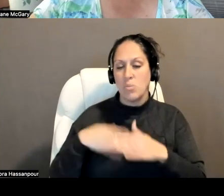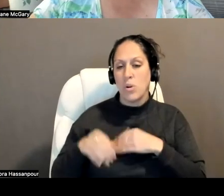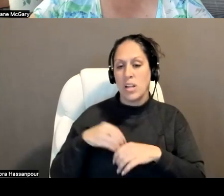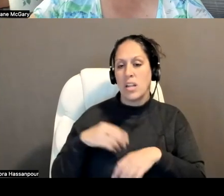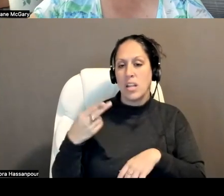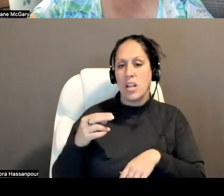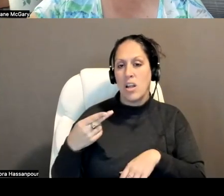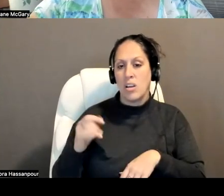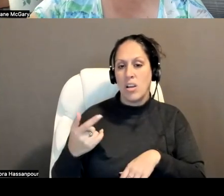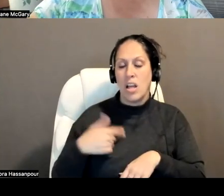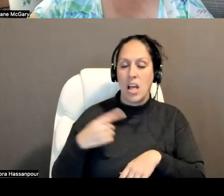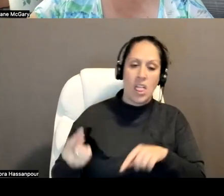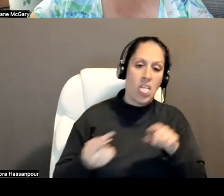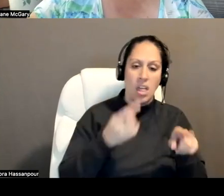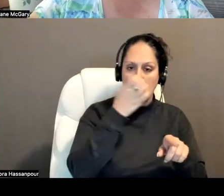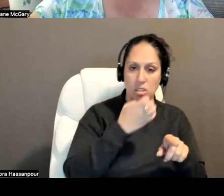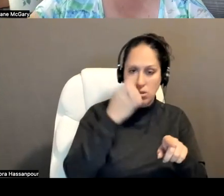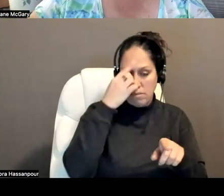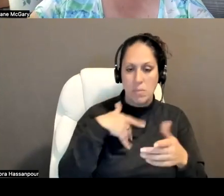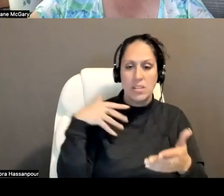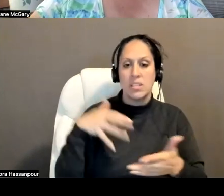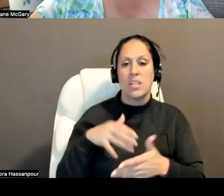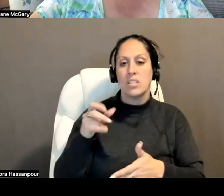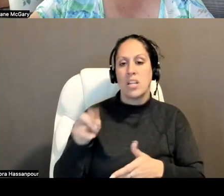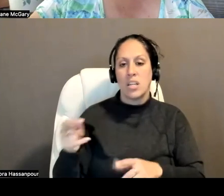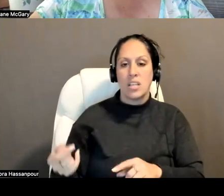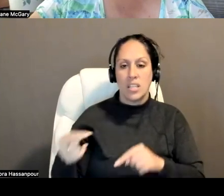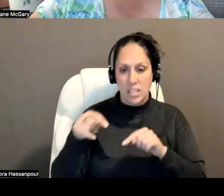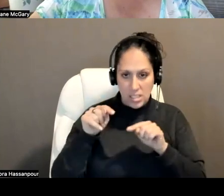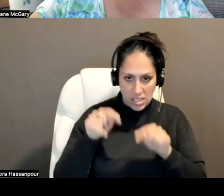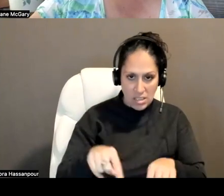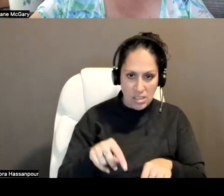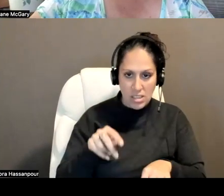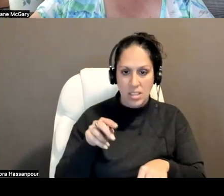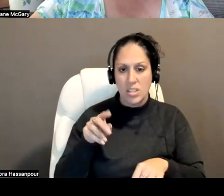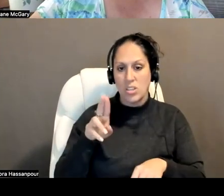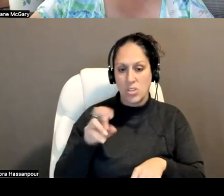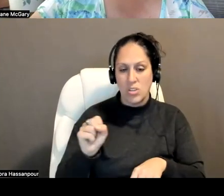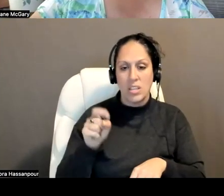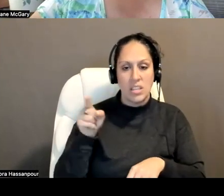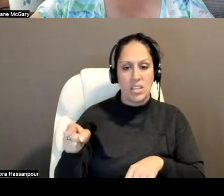way to Europe for my studies, and Johnny came to the States. And then, he was-- he studied